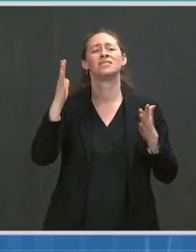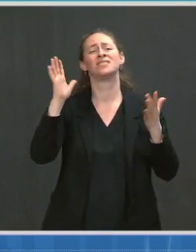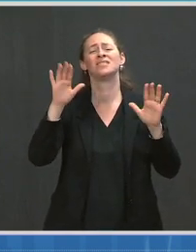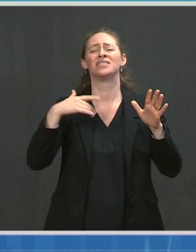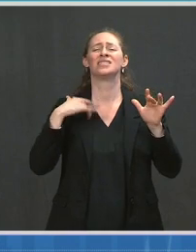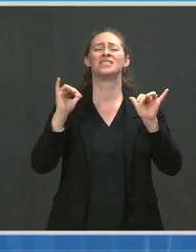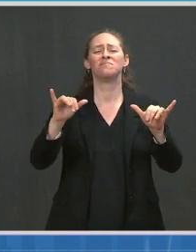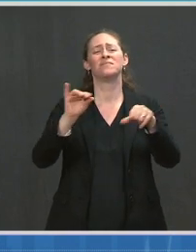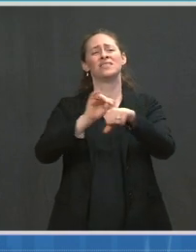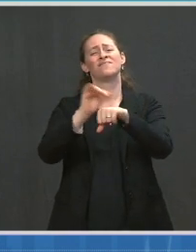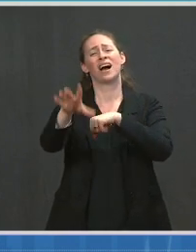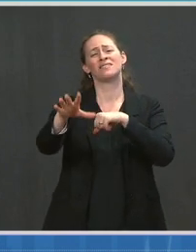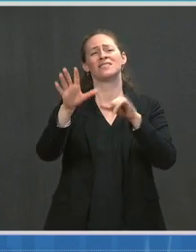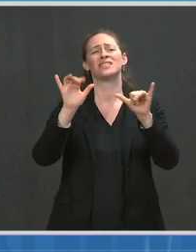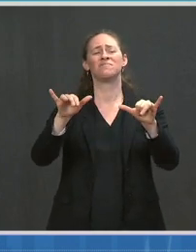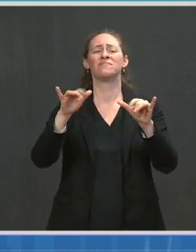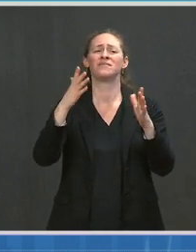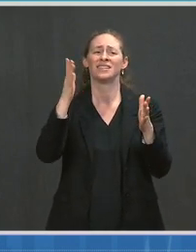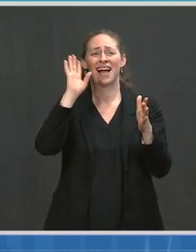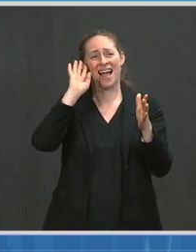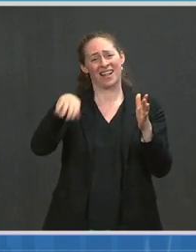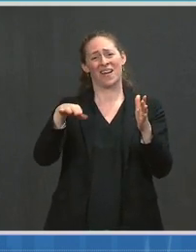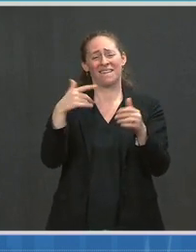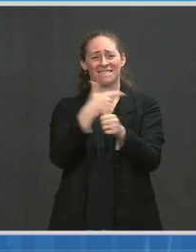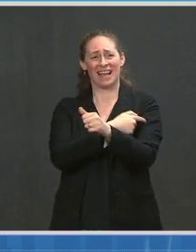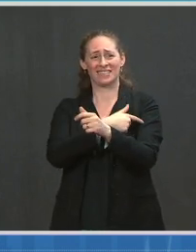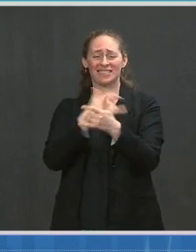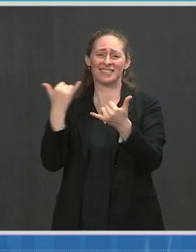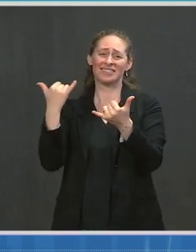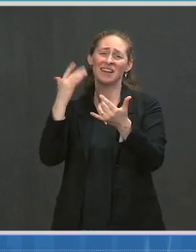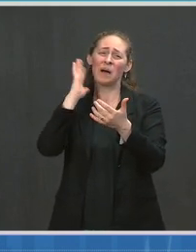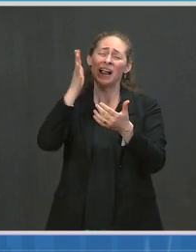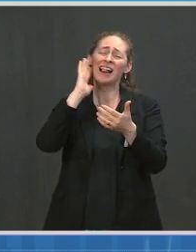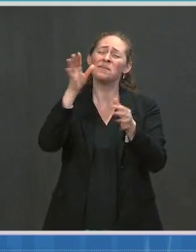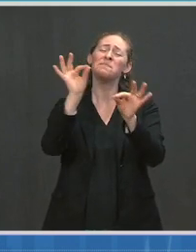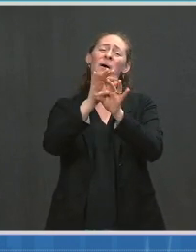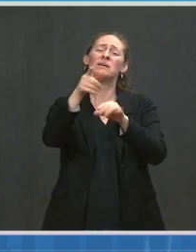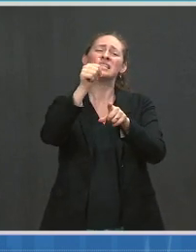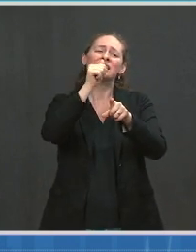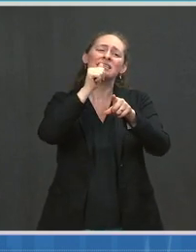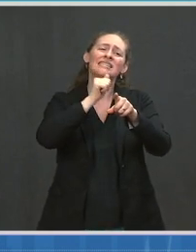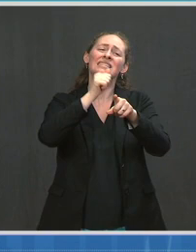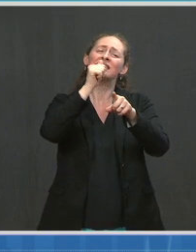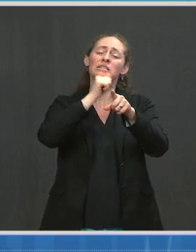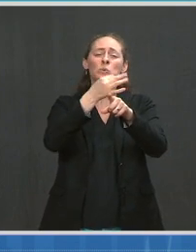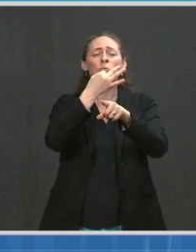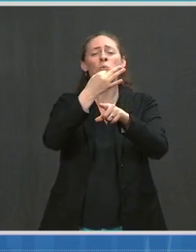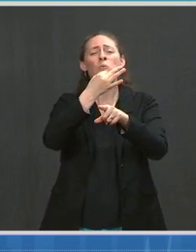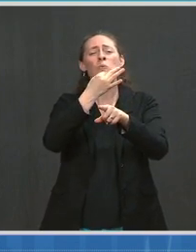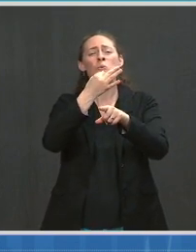And we're just asking people to hang on a little while longer in terms of the masks and the mitigation strategies,